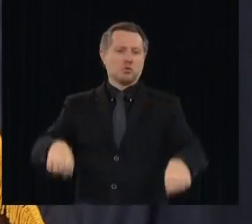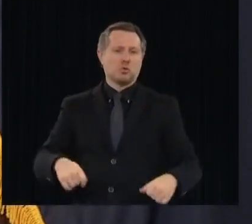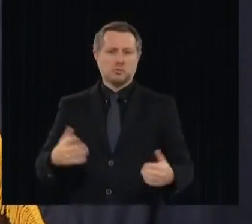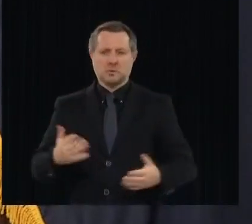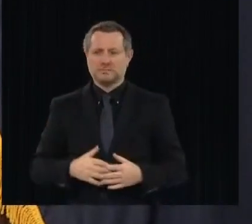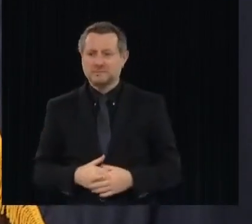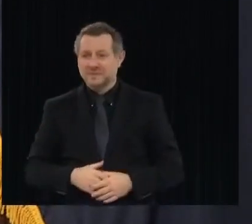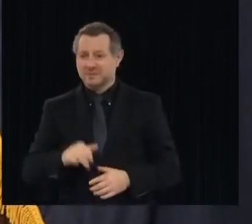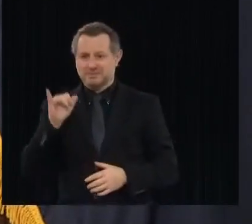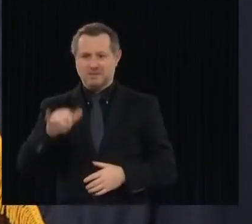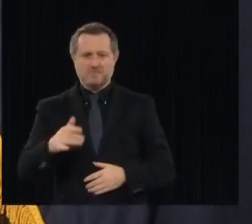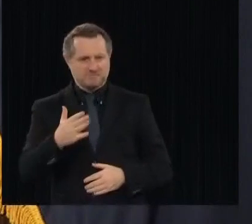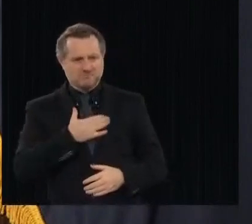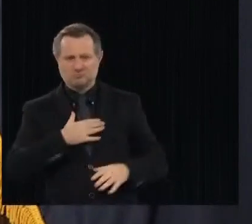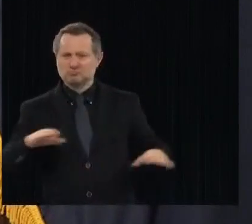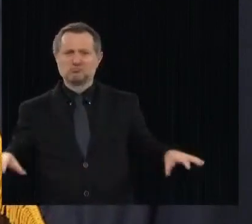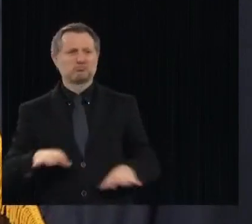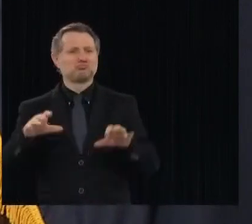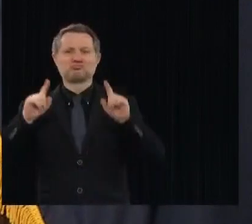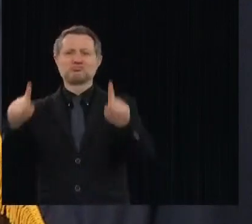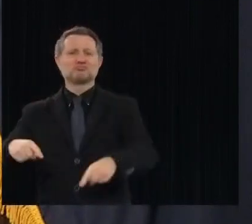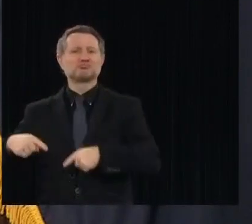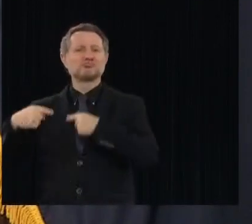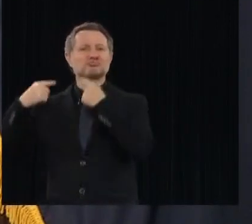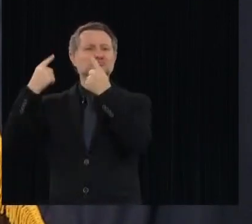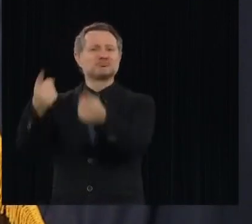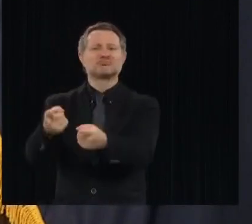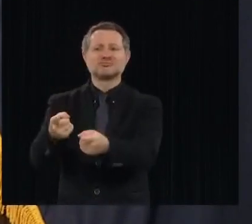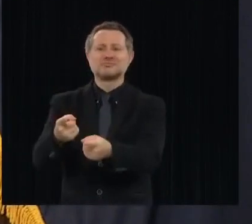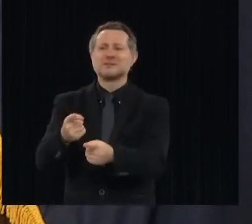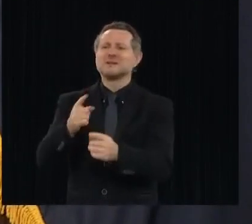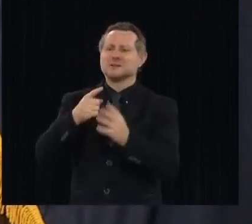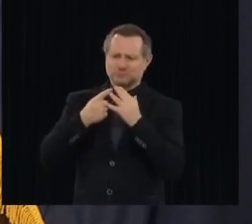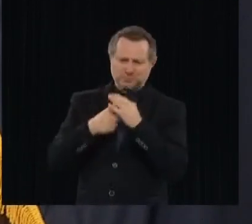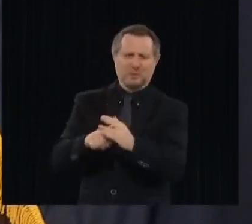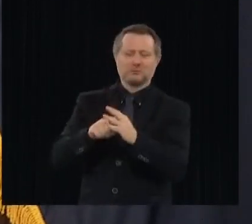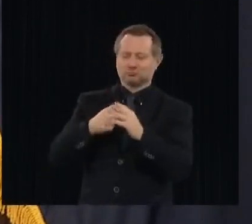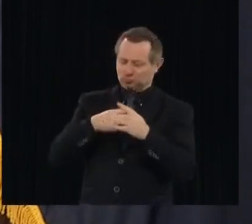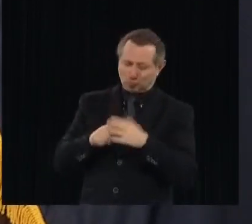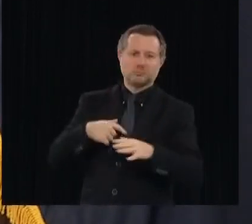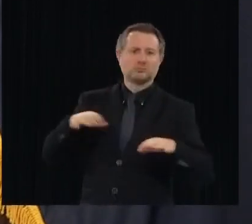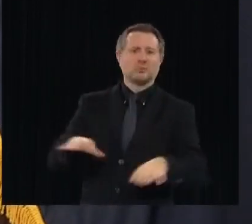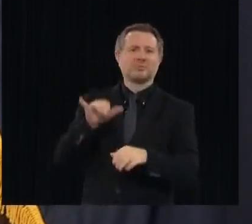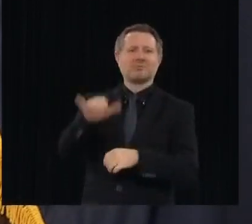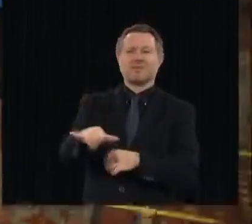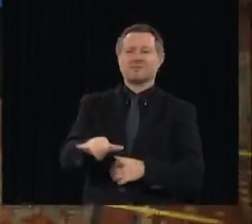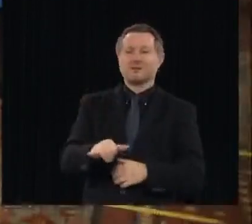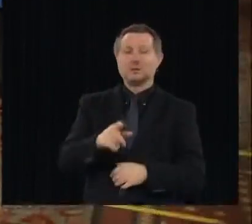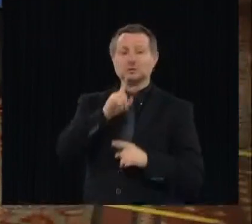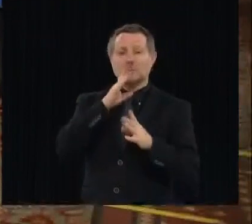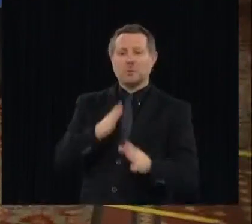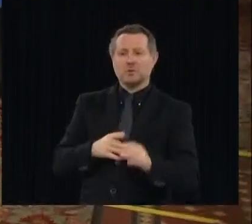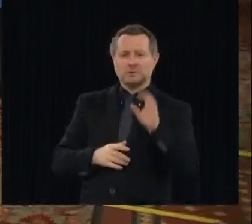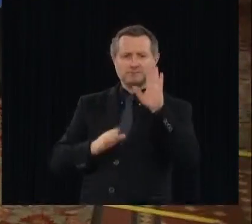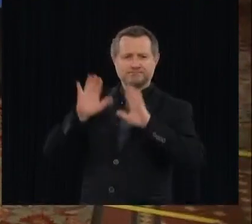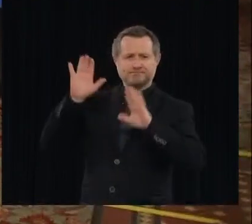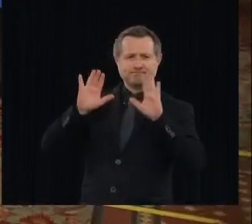DIDN'T DO EVERYTHING THAT WE COULD. AND THAT HAS BEEN TRUE FROM DAY ONE.